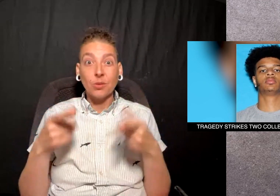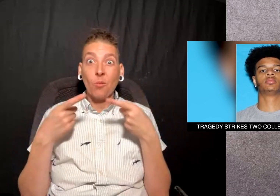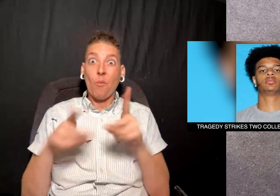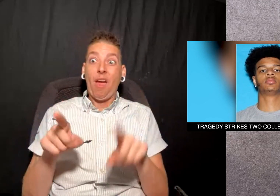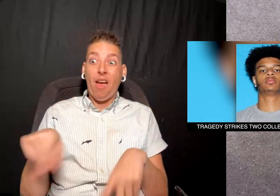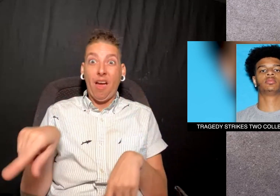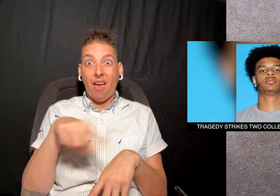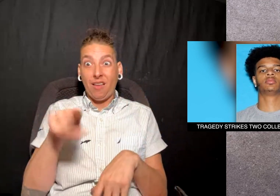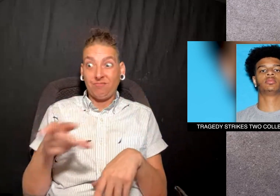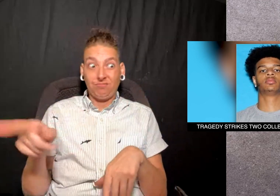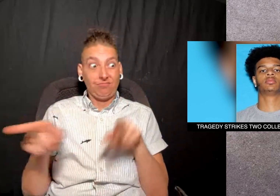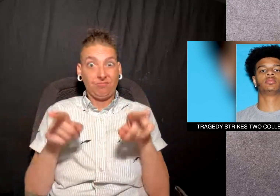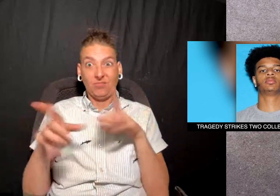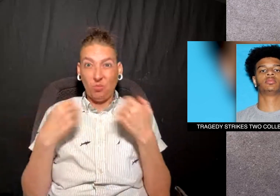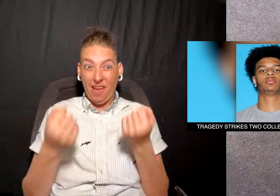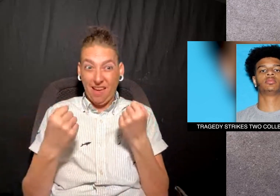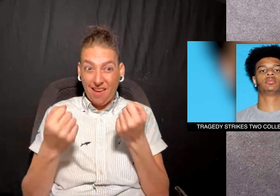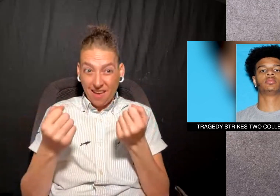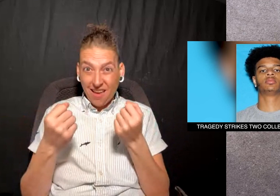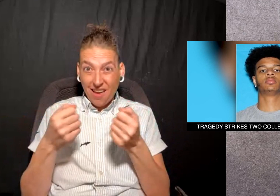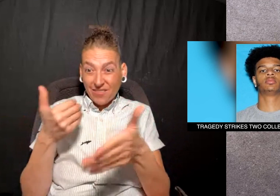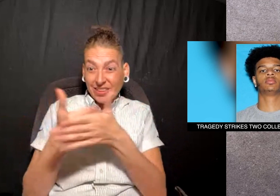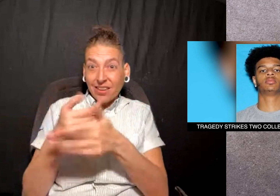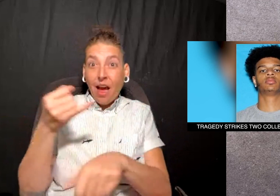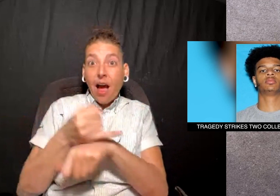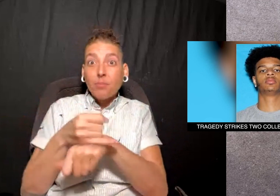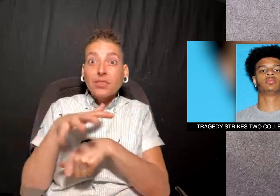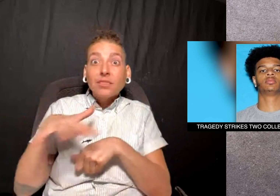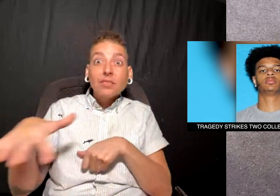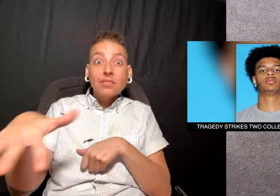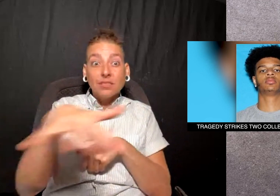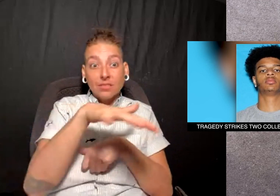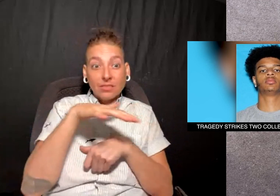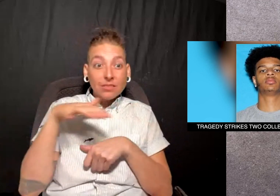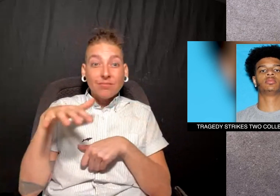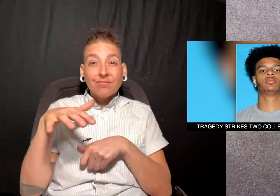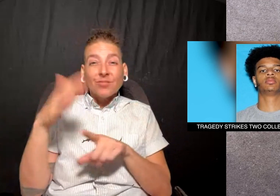while they were driving near an area of the campus known as the strip